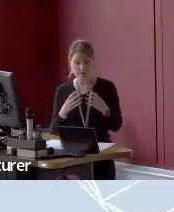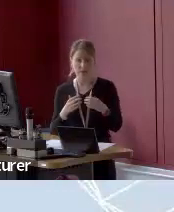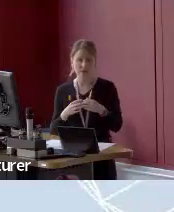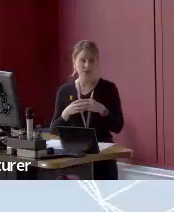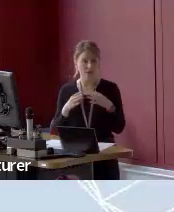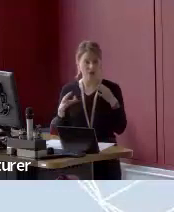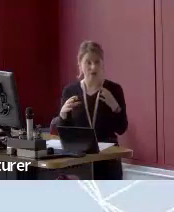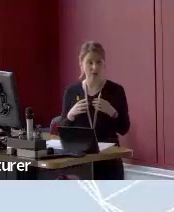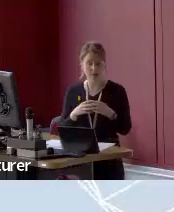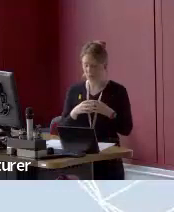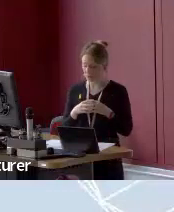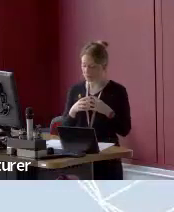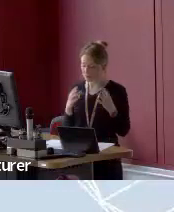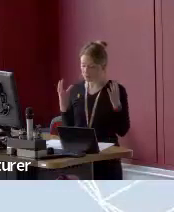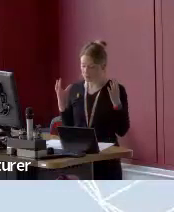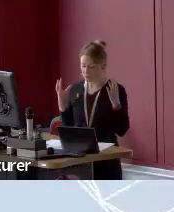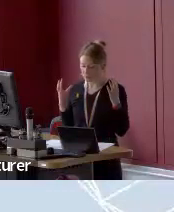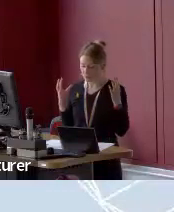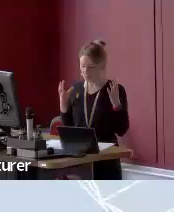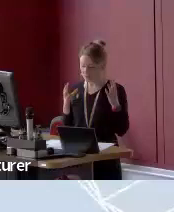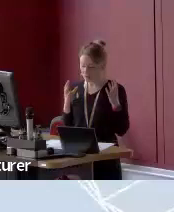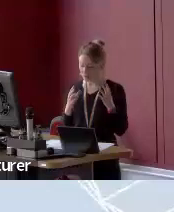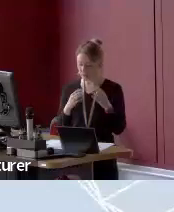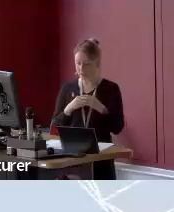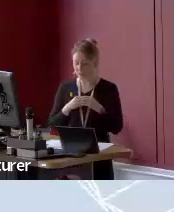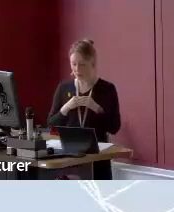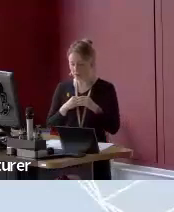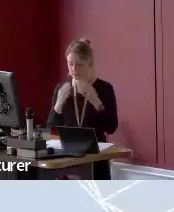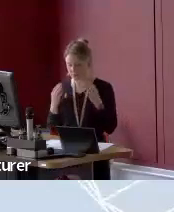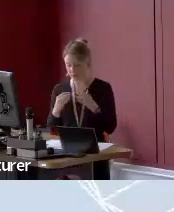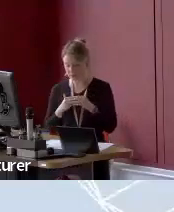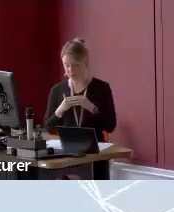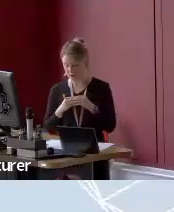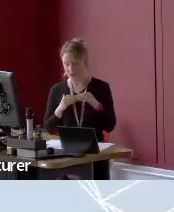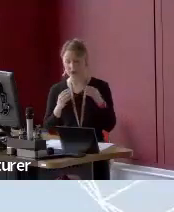disabilities from the greater Glasgow area with working with colleagues from the Observatory to